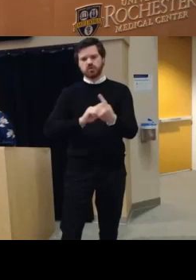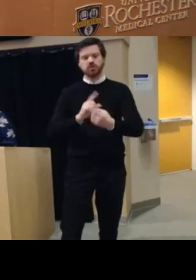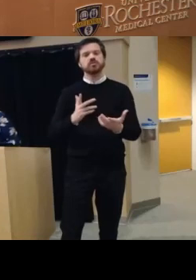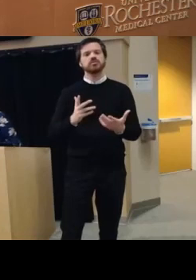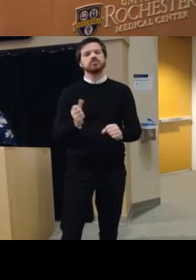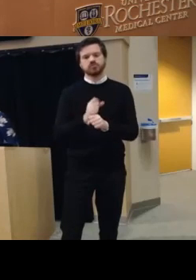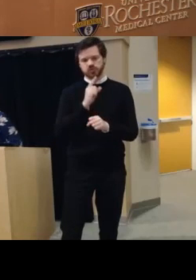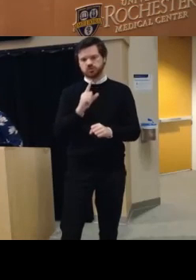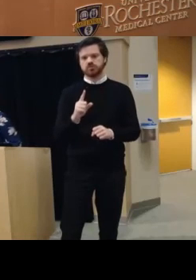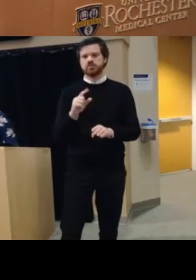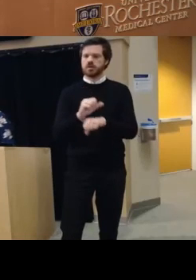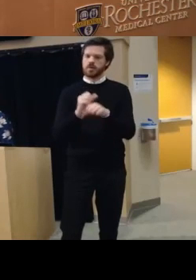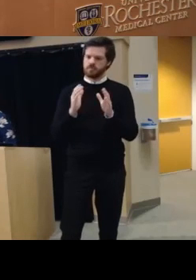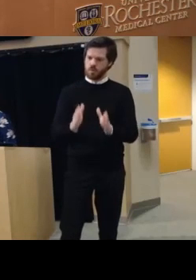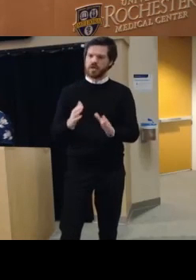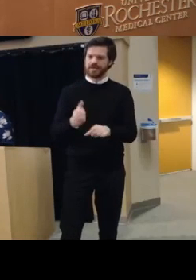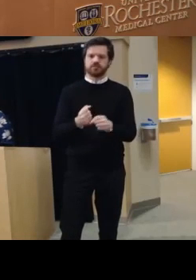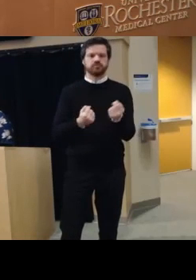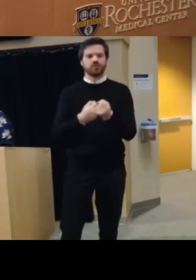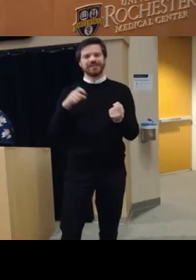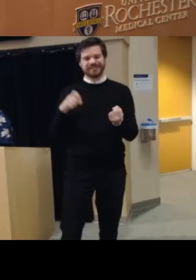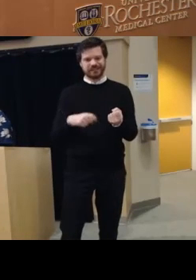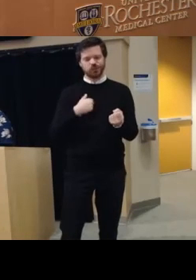sure that employees are getting the support that they need because we know it makes a really big